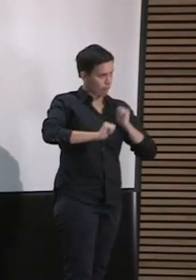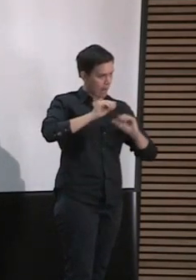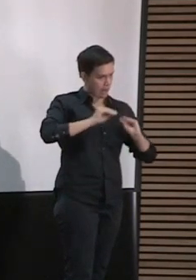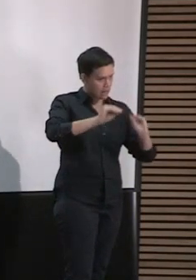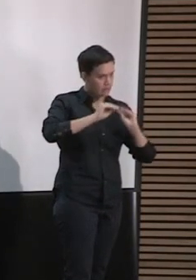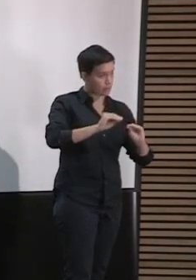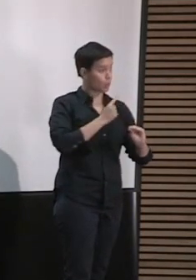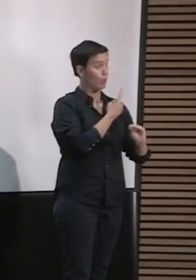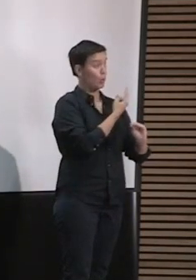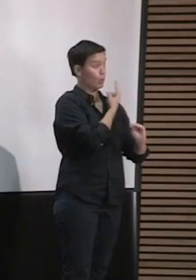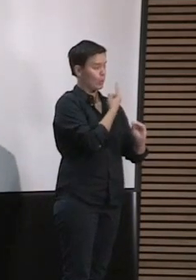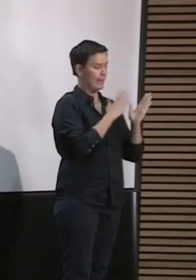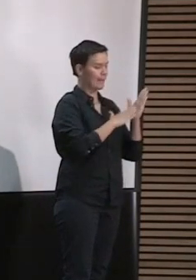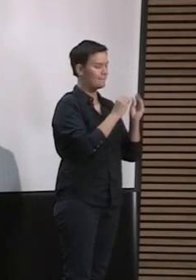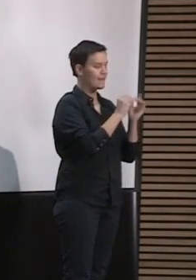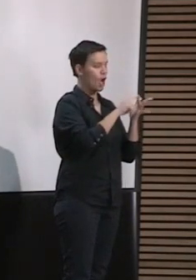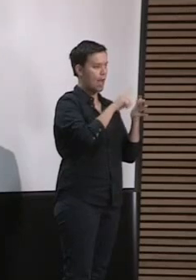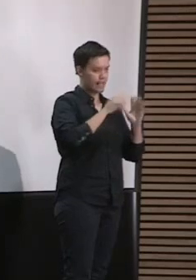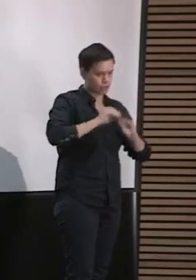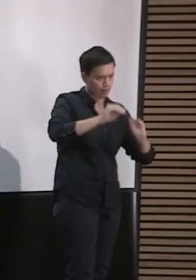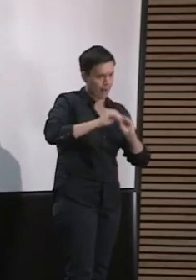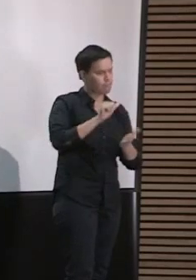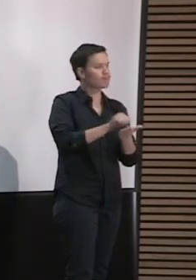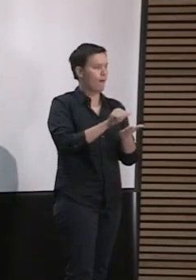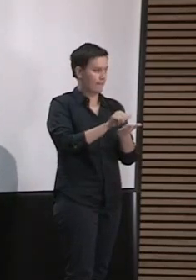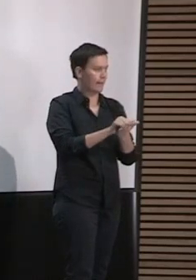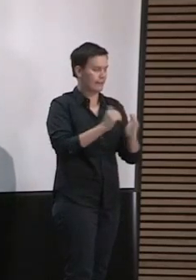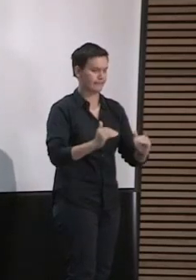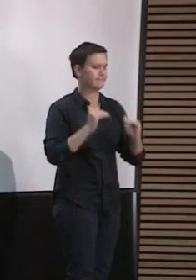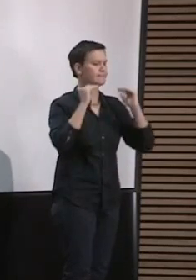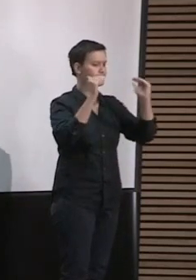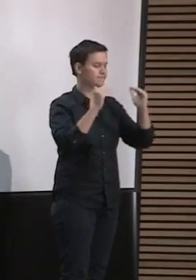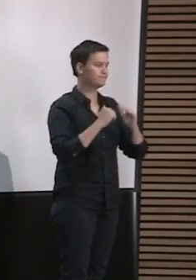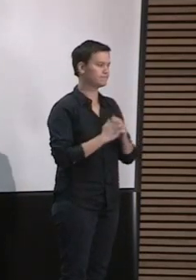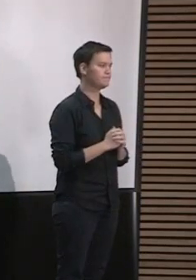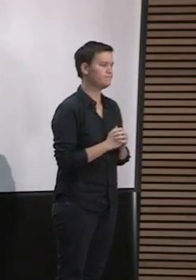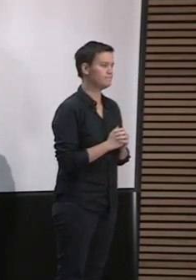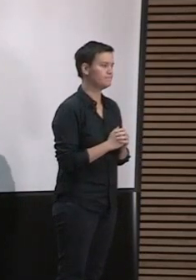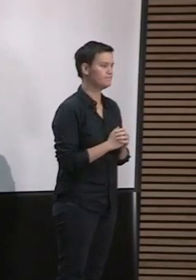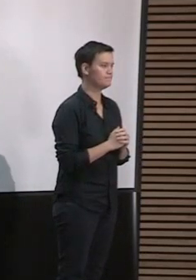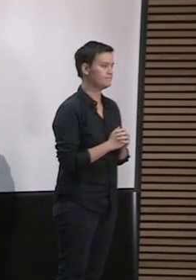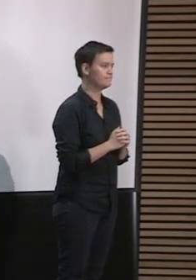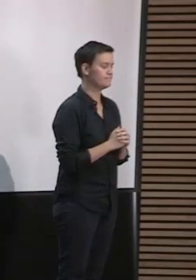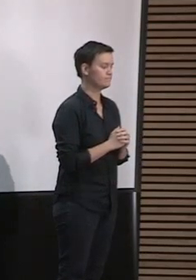living wage. This will raise accountability and give more central control over